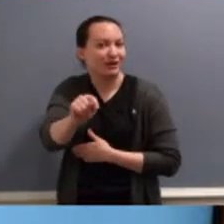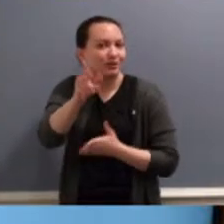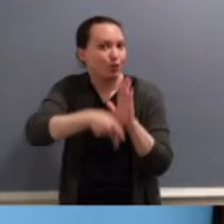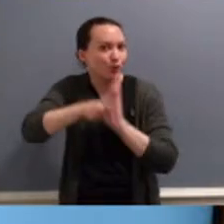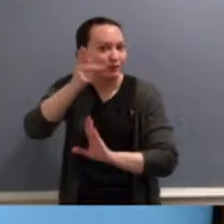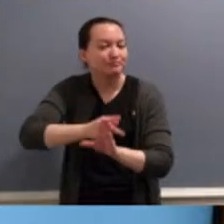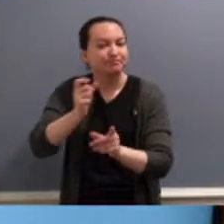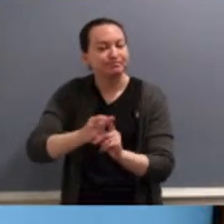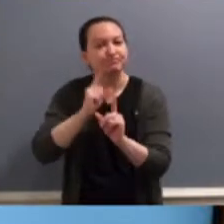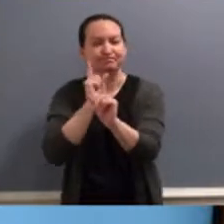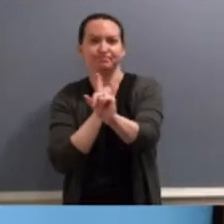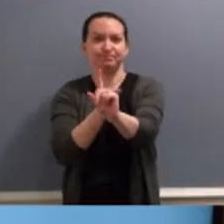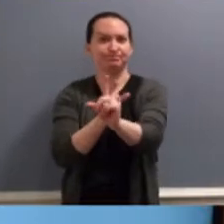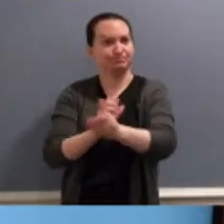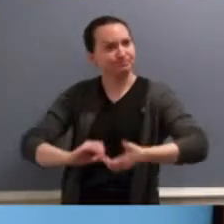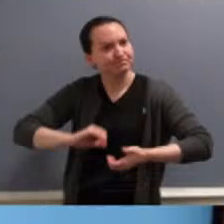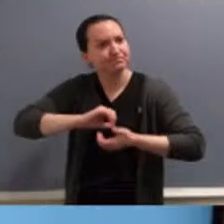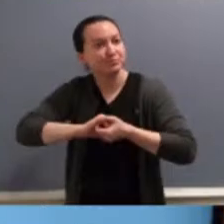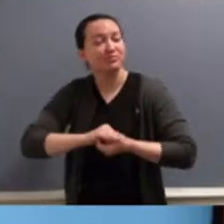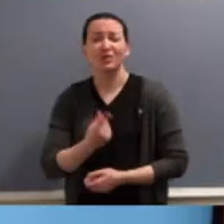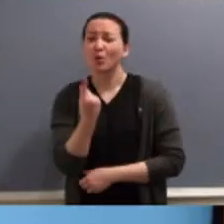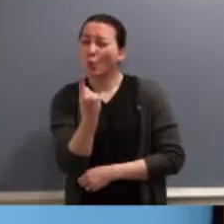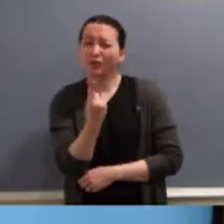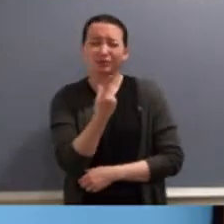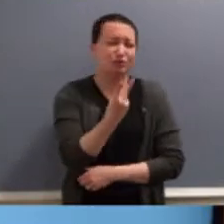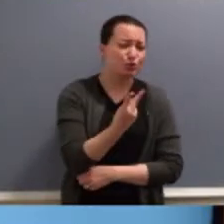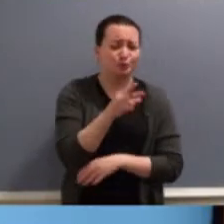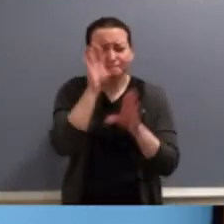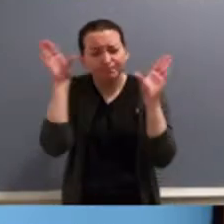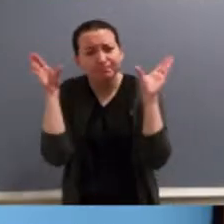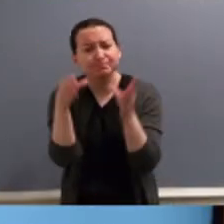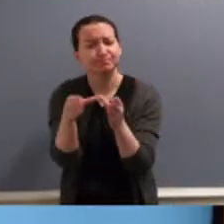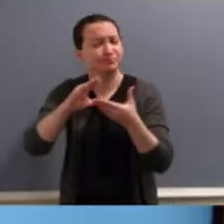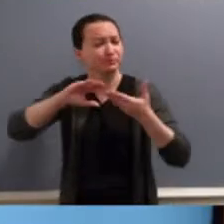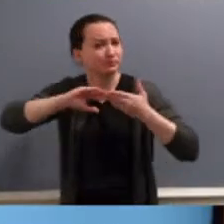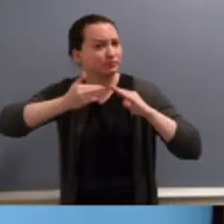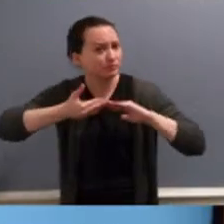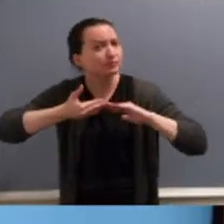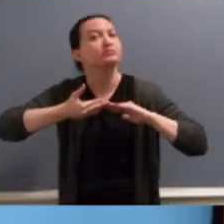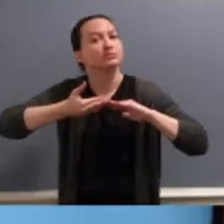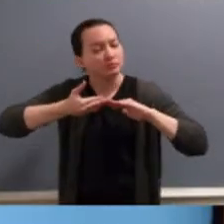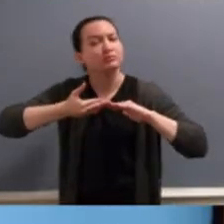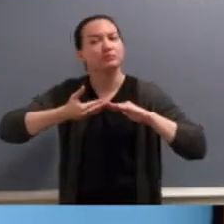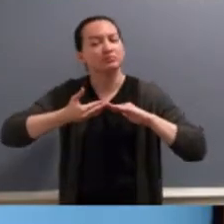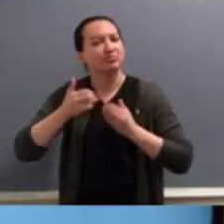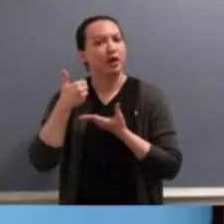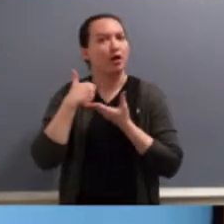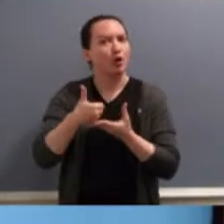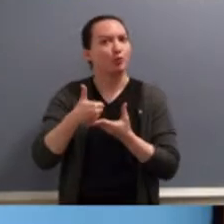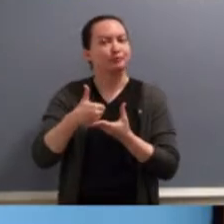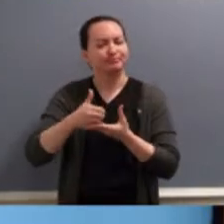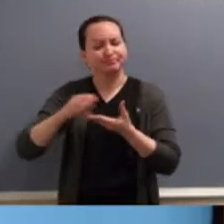designed to really work with one or two targeted communities to help bring those communities along